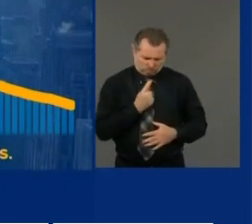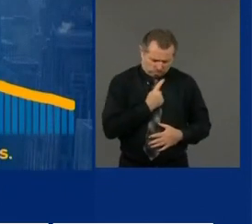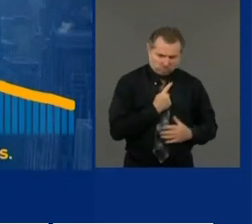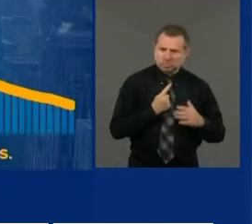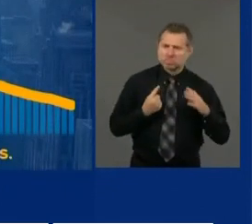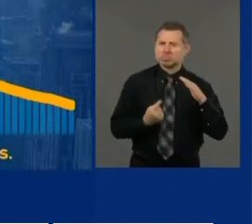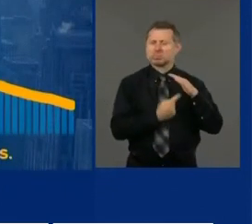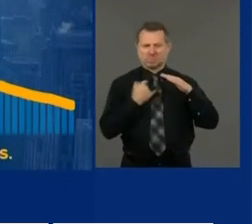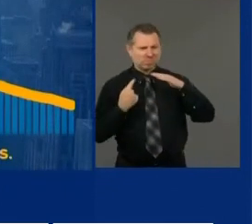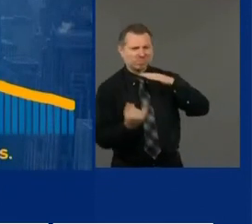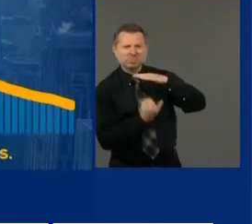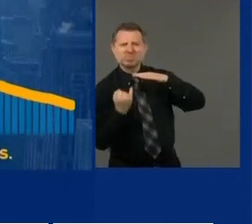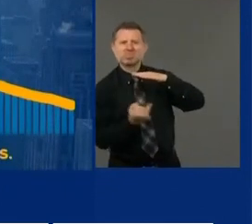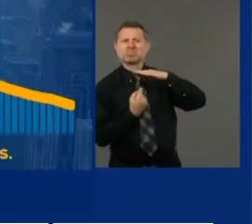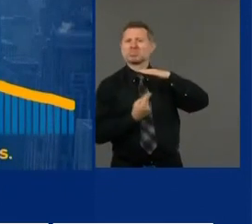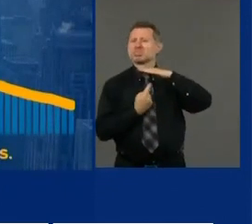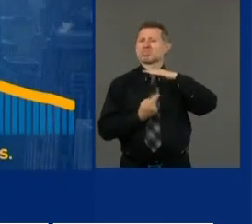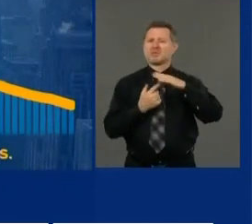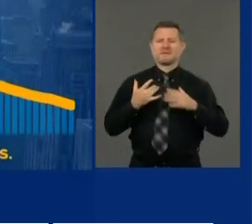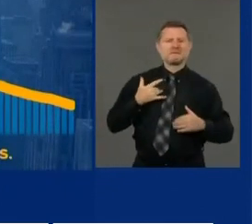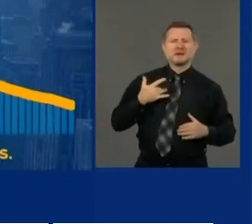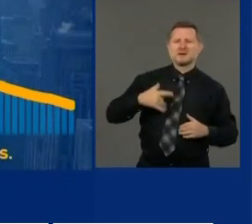PEOPLE.